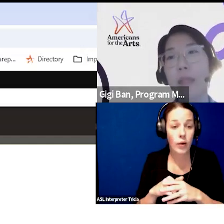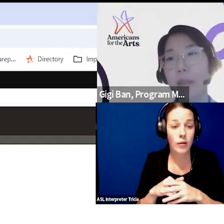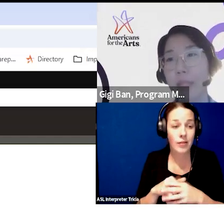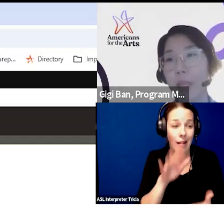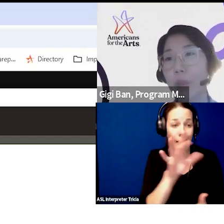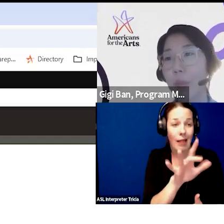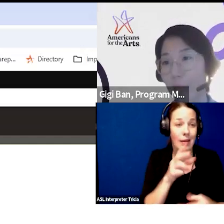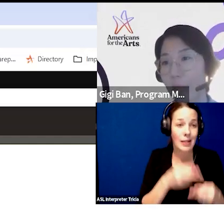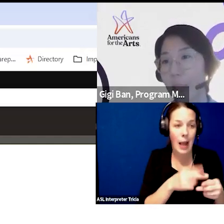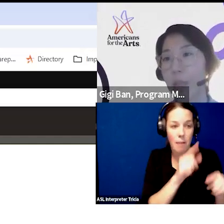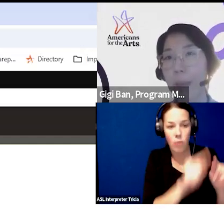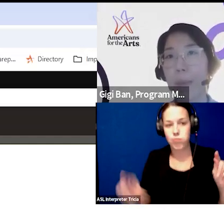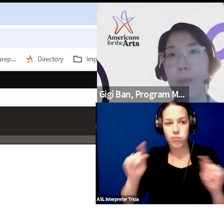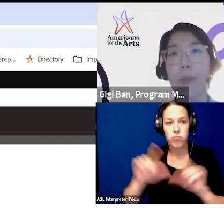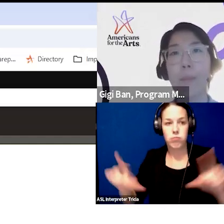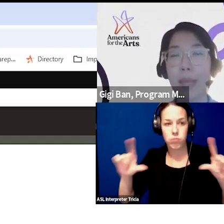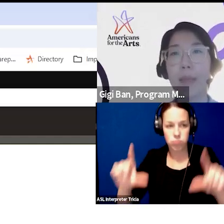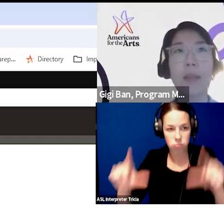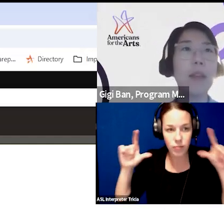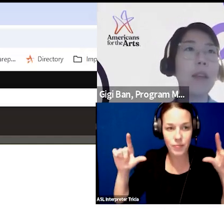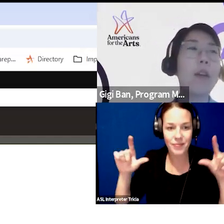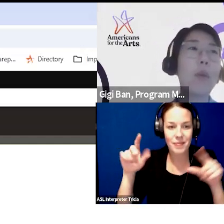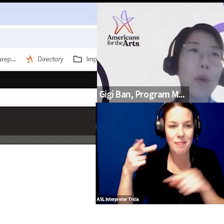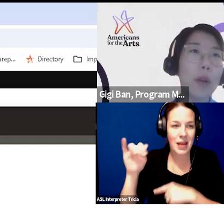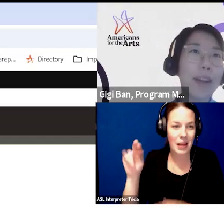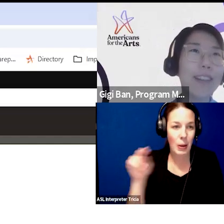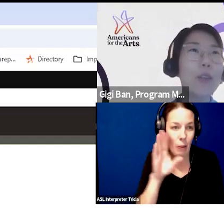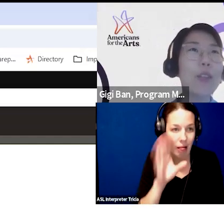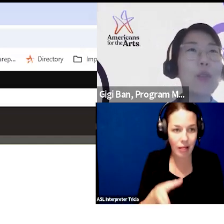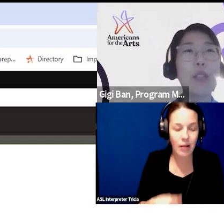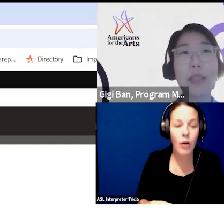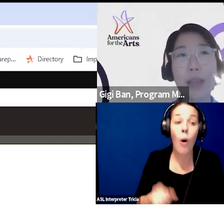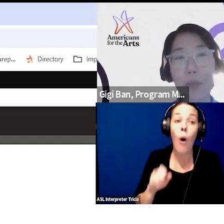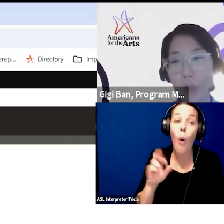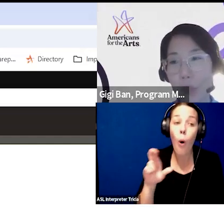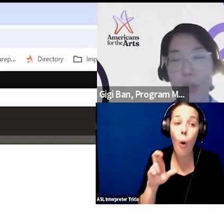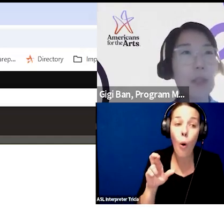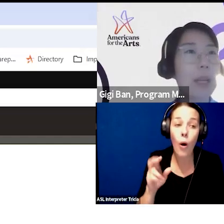And then it'll take you directly to the map. Pin. Or you can use the state filters.